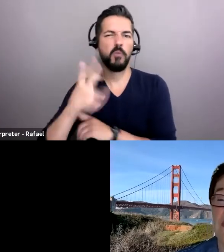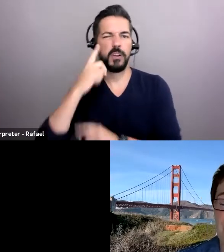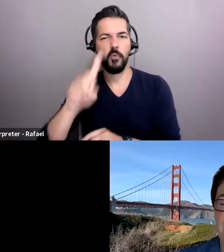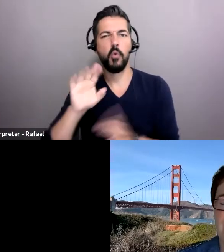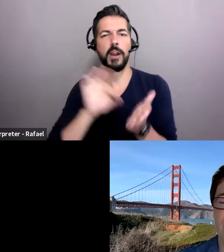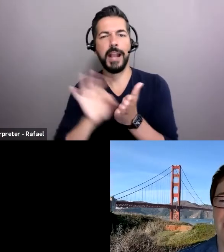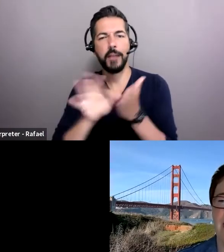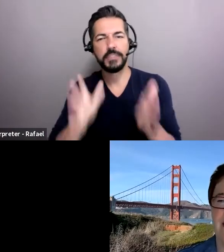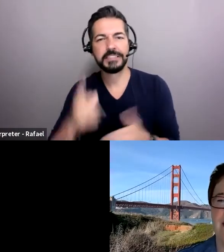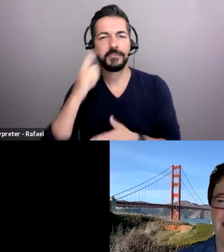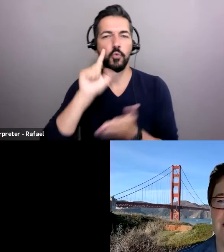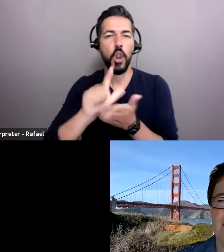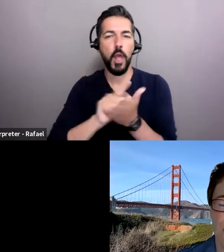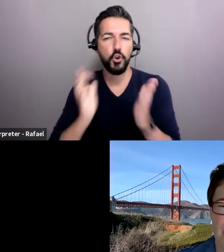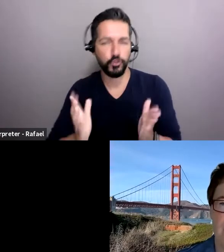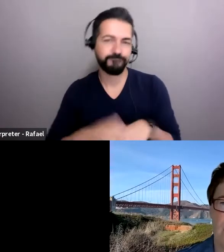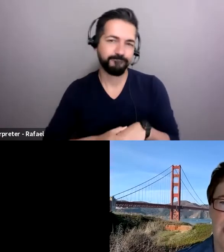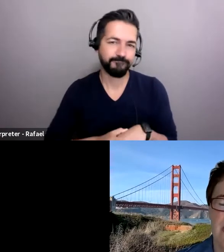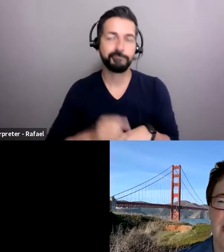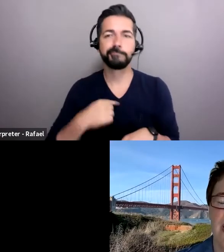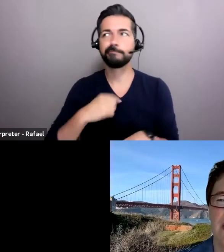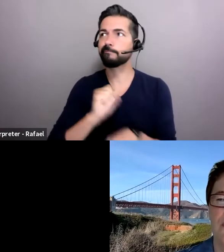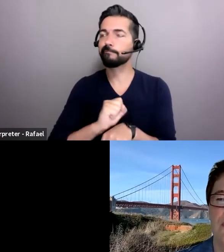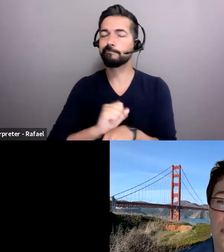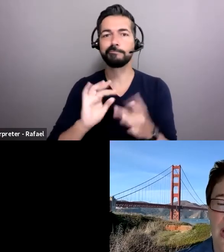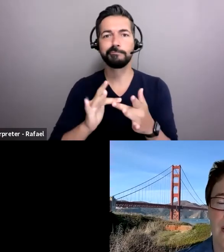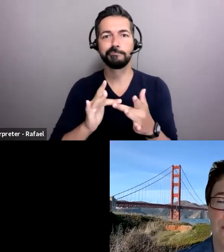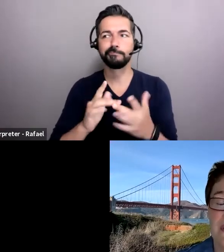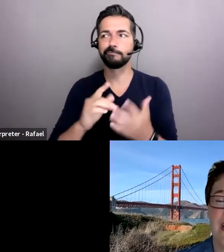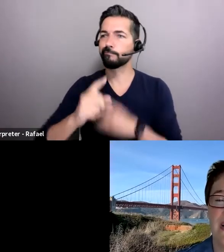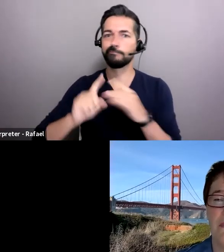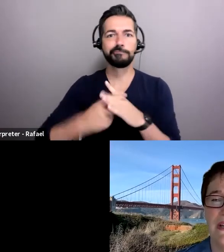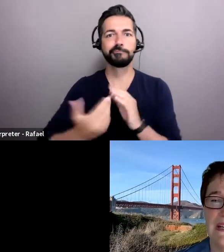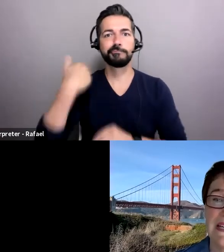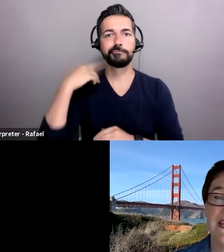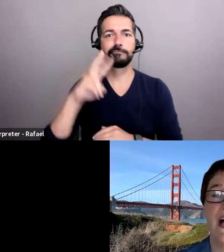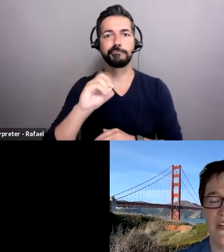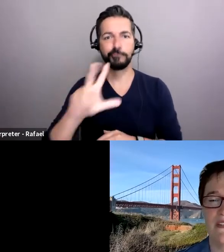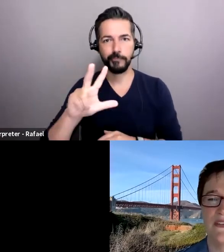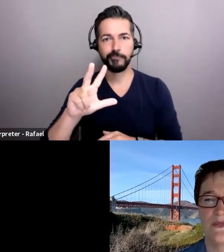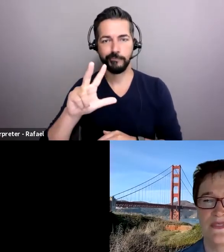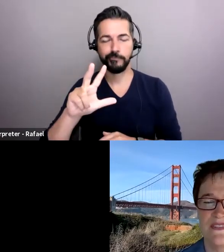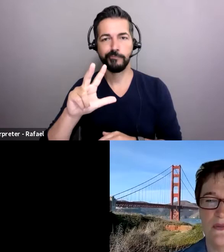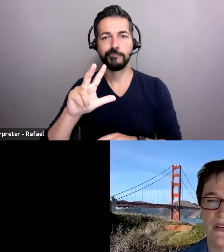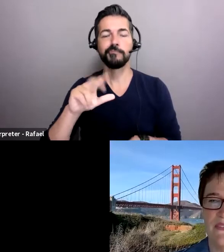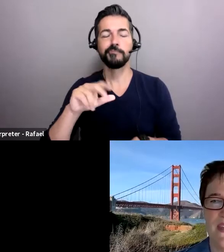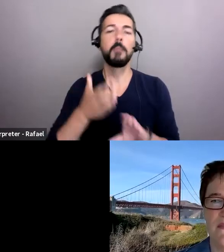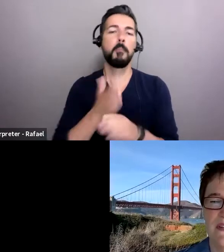I've been in online since 2003 and full time in house SEO since 2007.